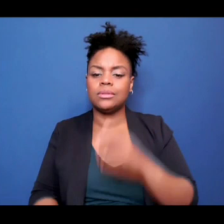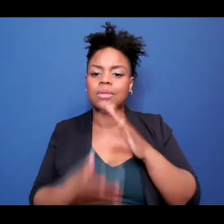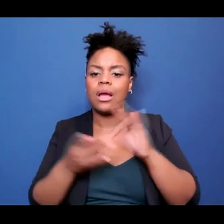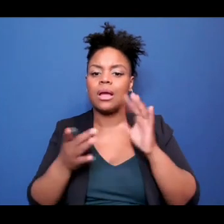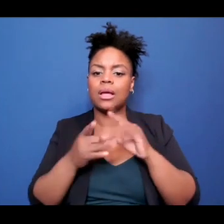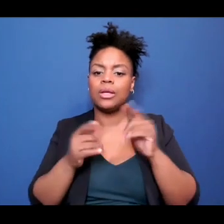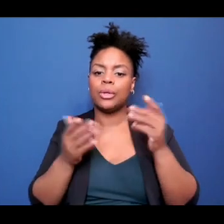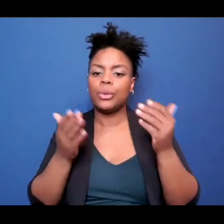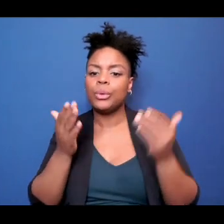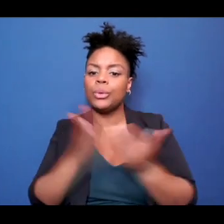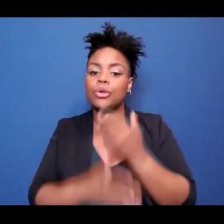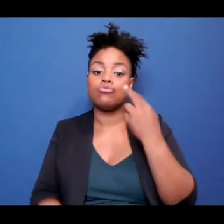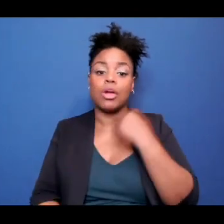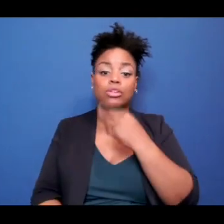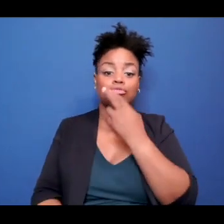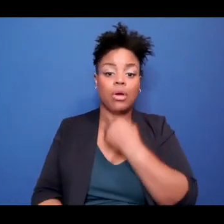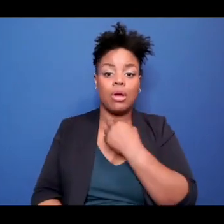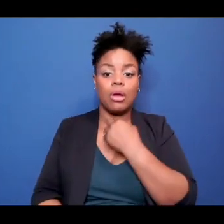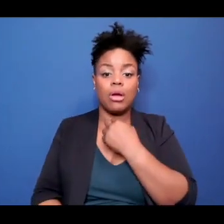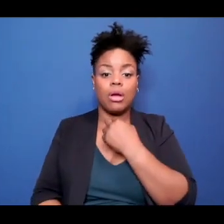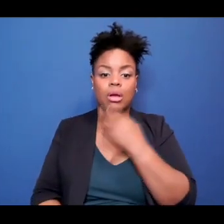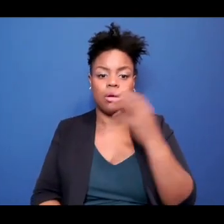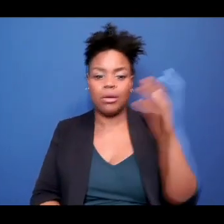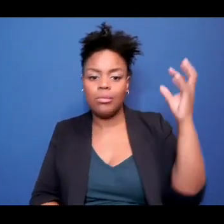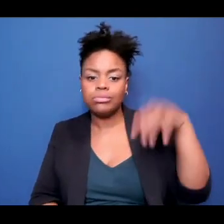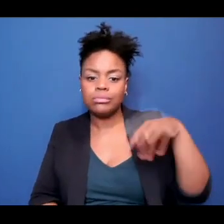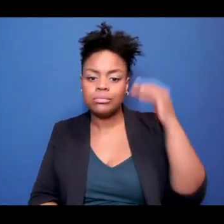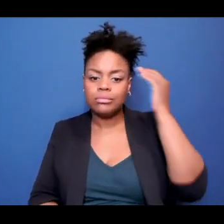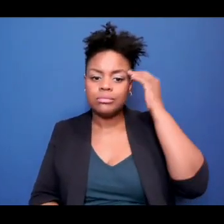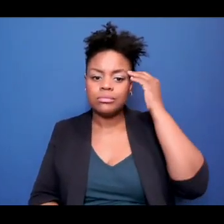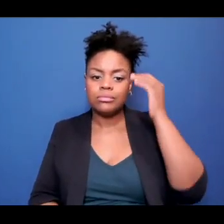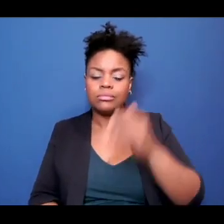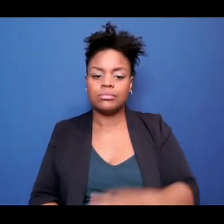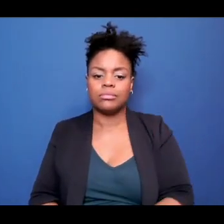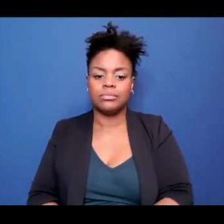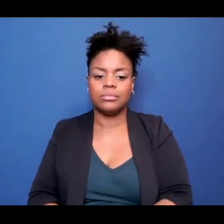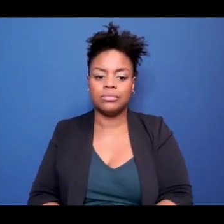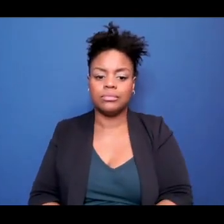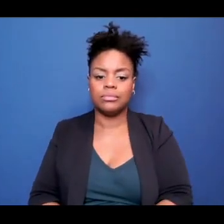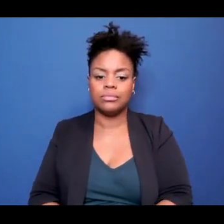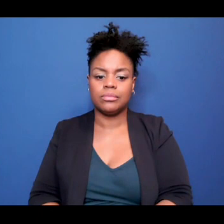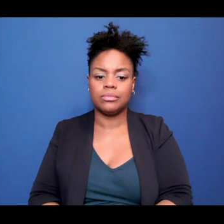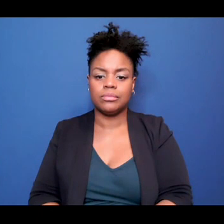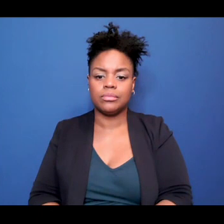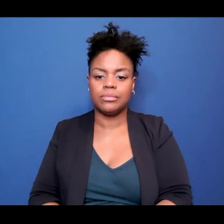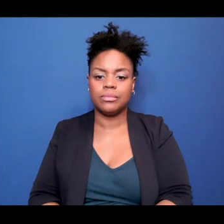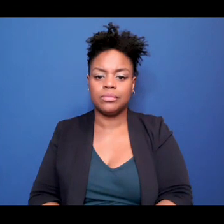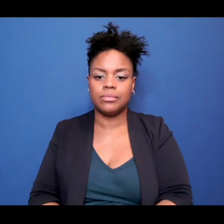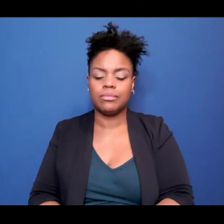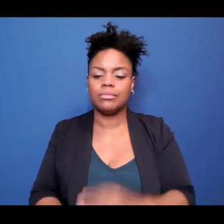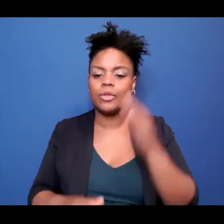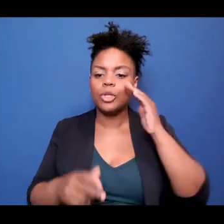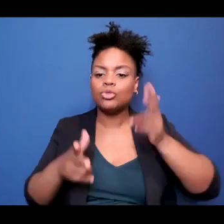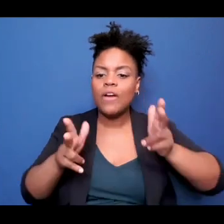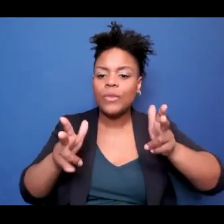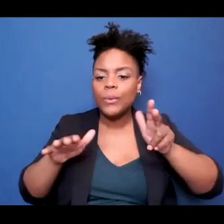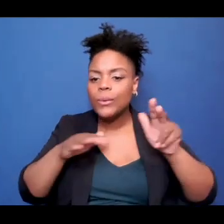IT SAID OKAY YOU CAN'T HAVE NEW RESTAURANTS THAT ARE FREESTANDING LIKE SORT OF IF YOU THINK OF LIKE A FAST FOOD